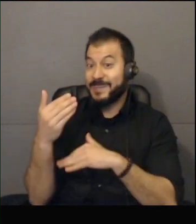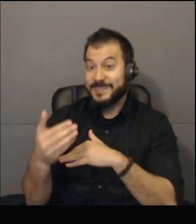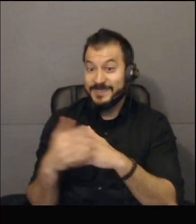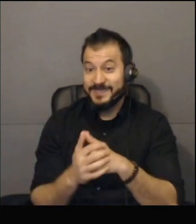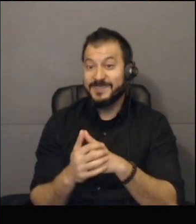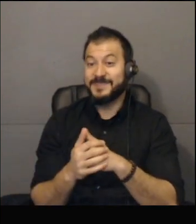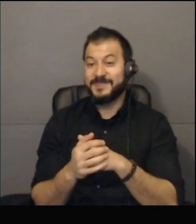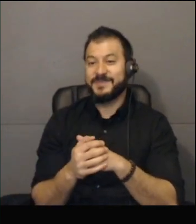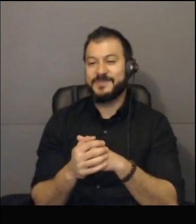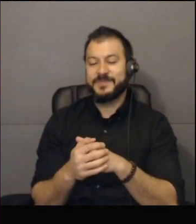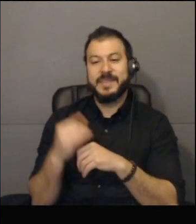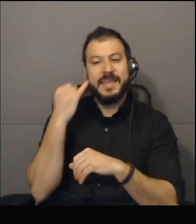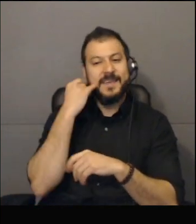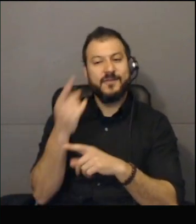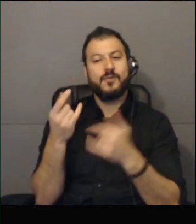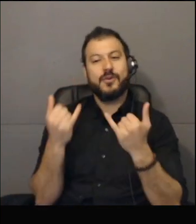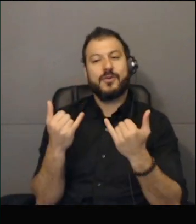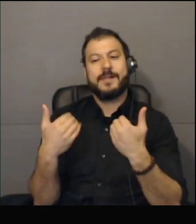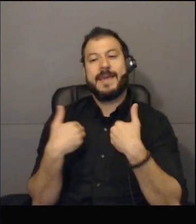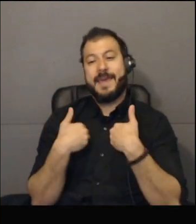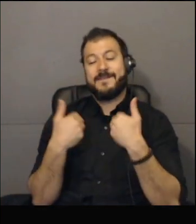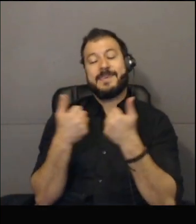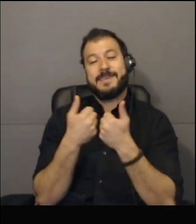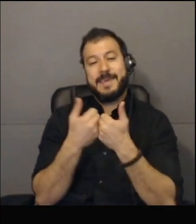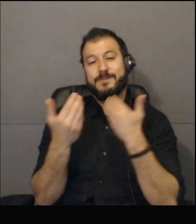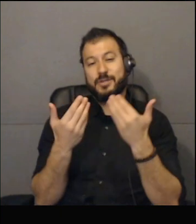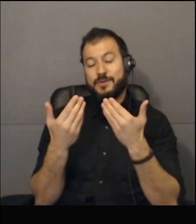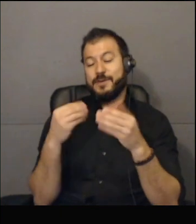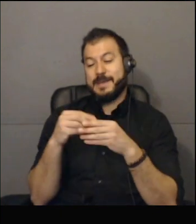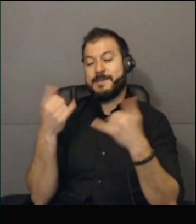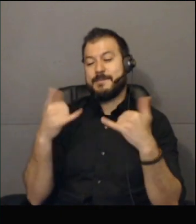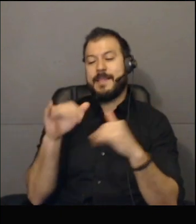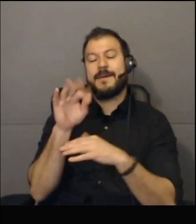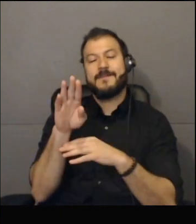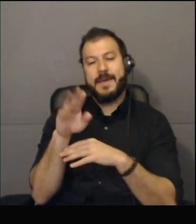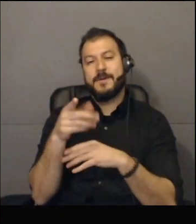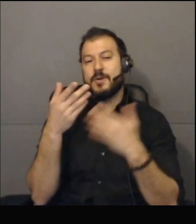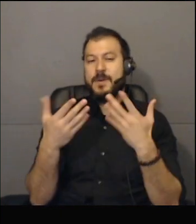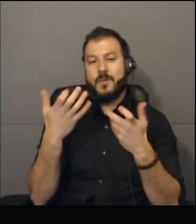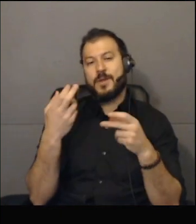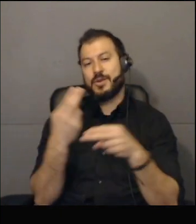If you currently have a game server, build and play fact, you may want to use these